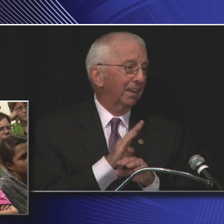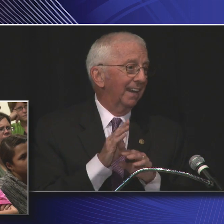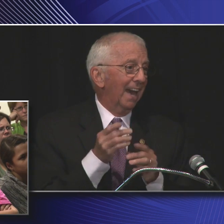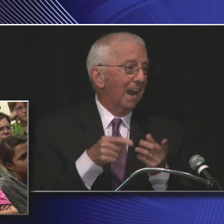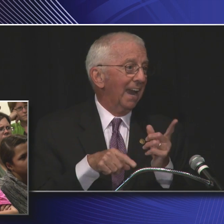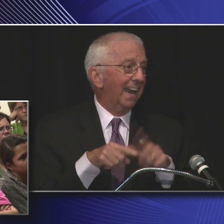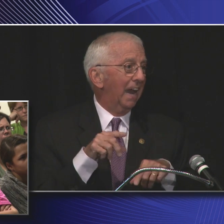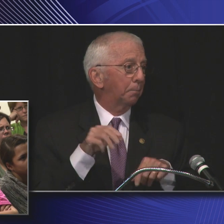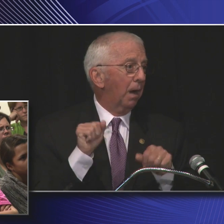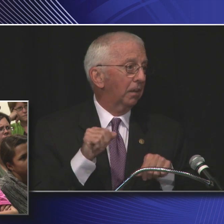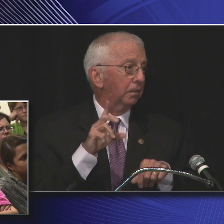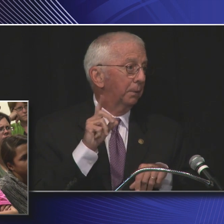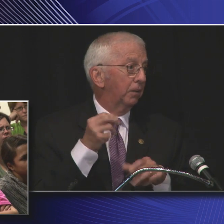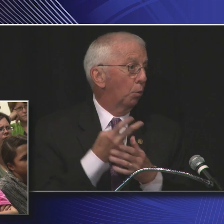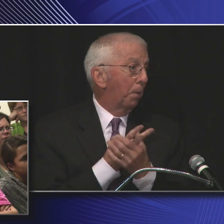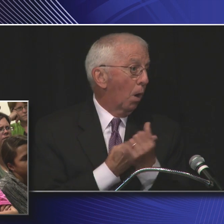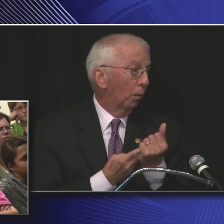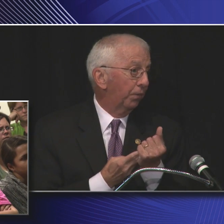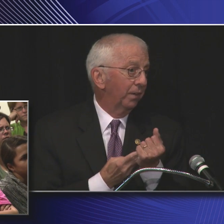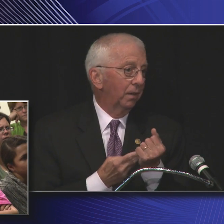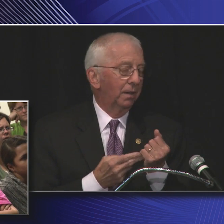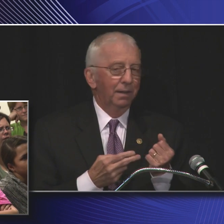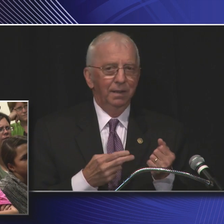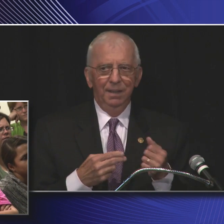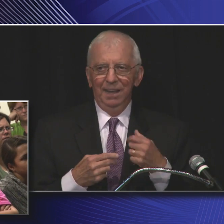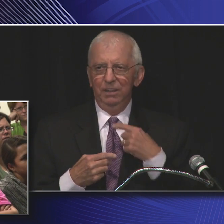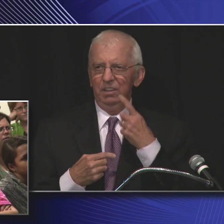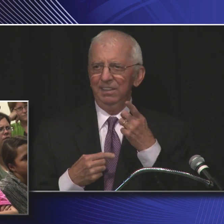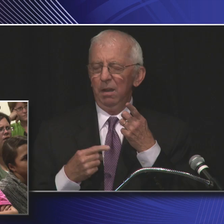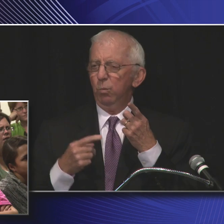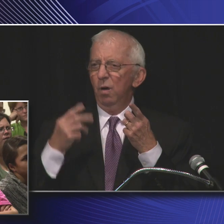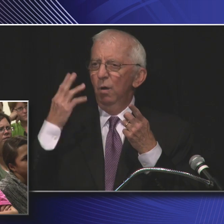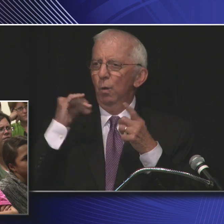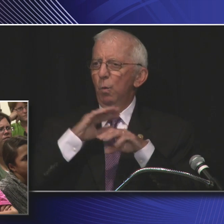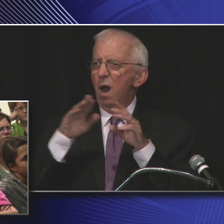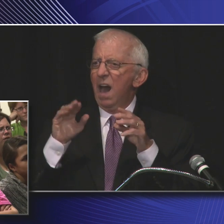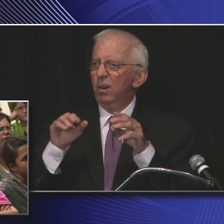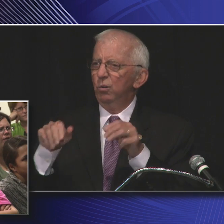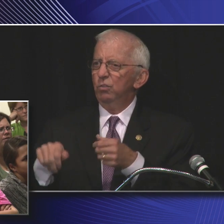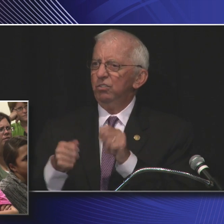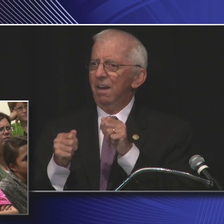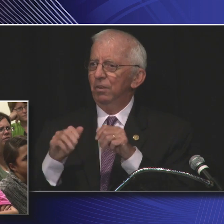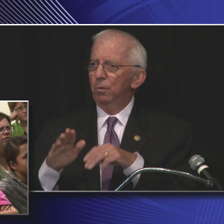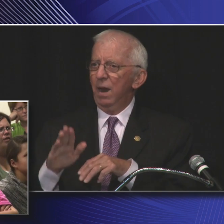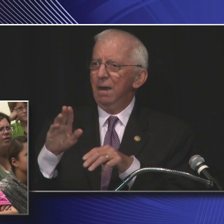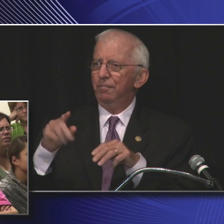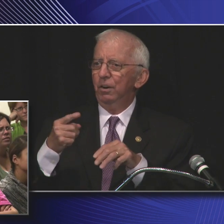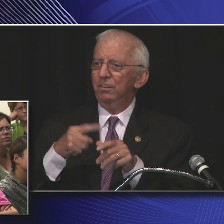and I can't possibly do both." And she said "Well why don't you shovel the ramp first?